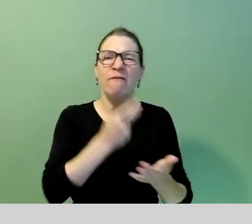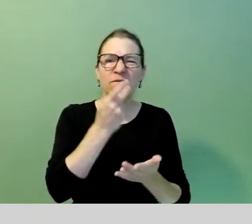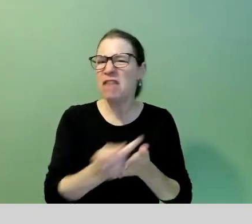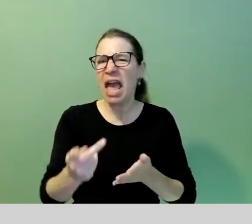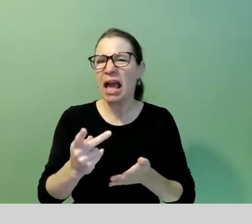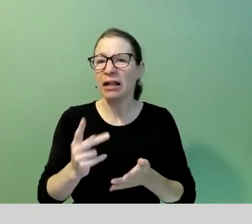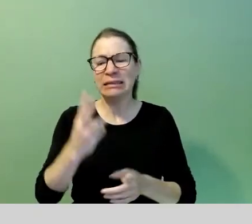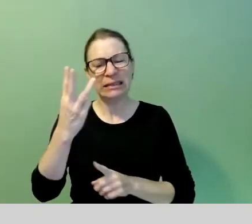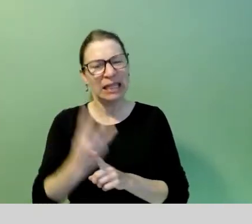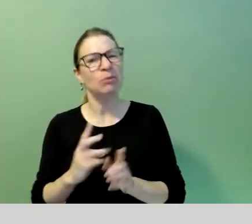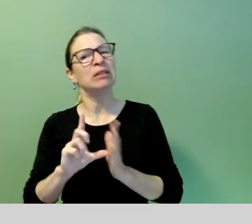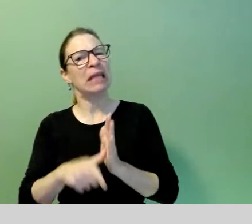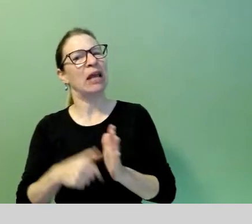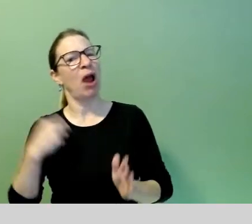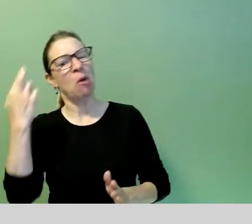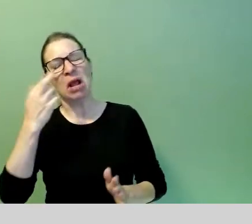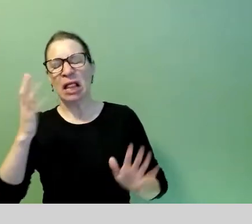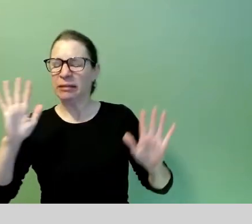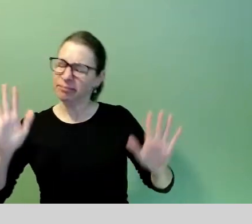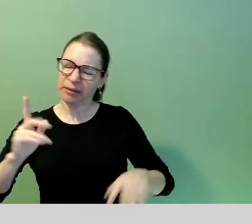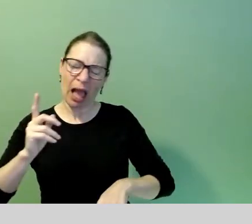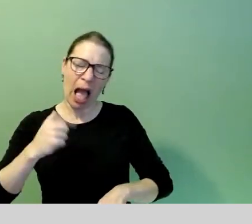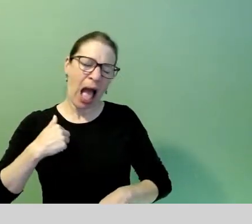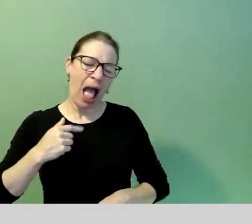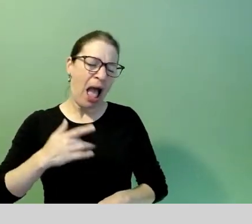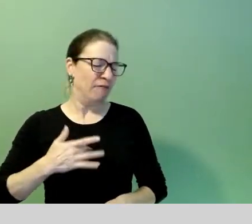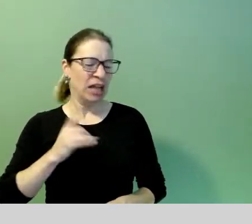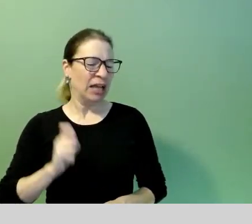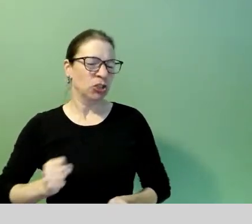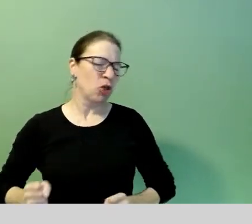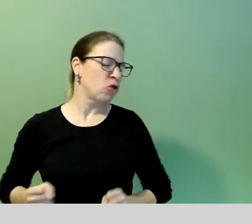About the time I was ready to throw it out. I got a lot of requests to focus